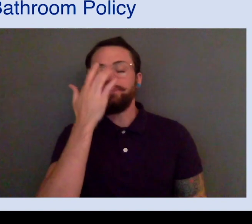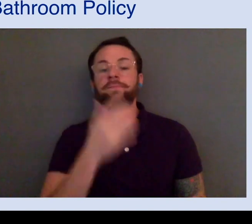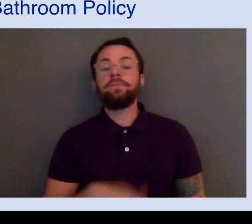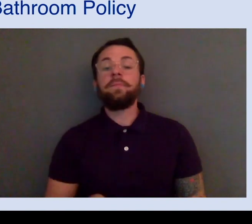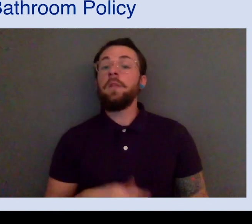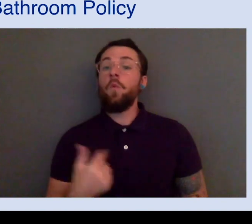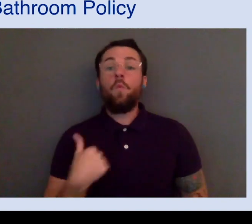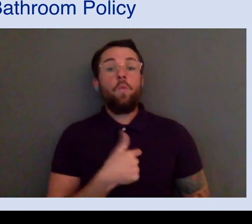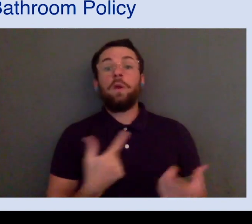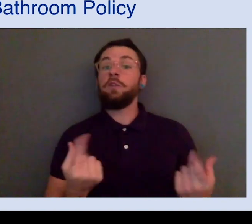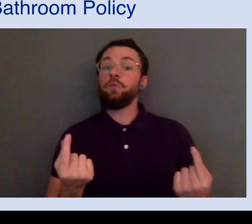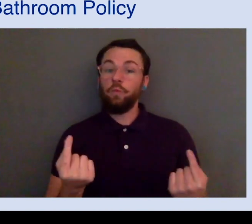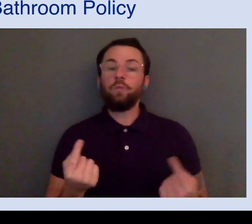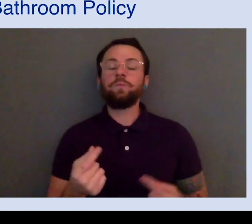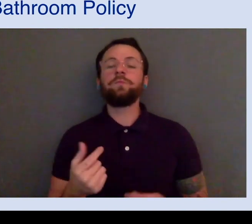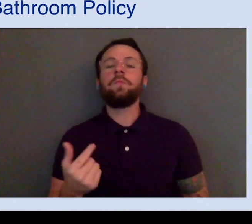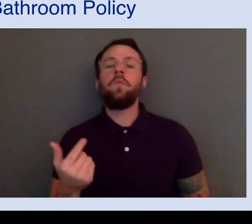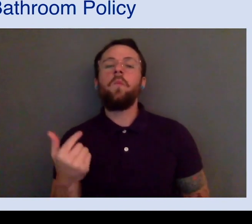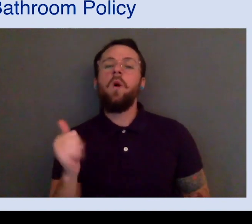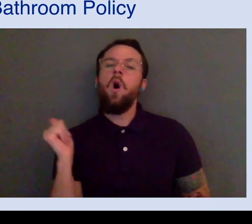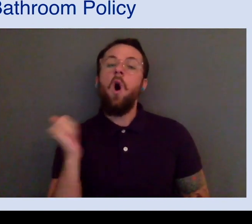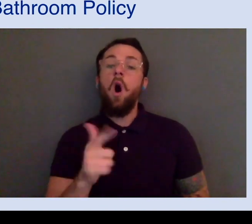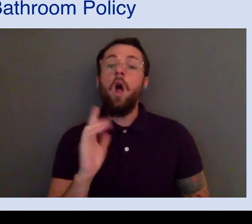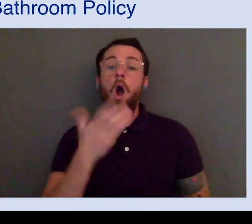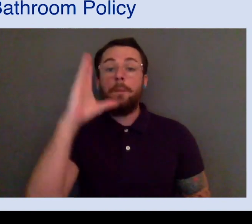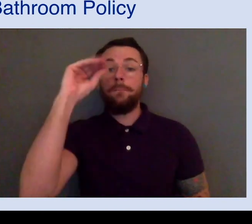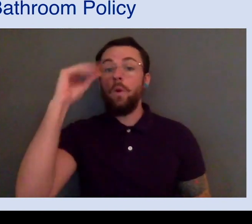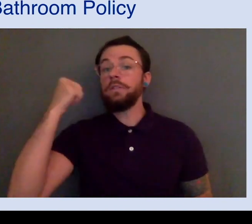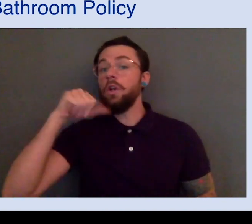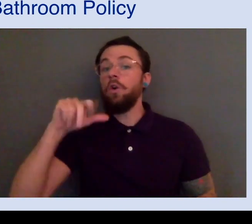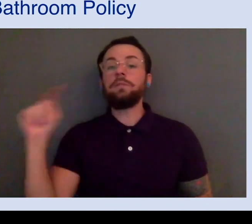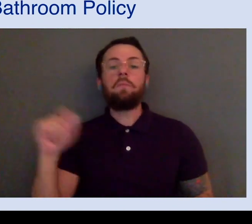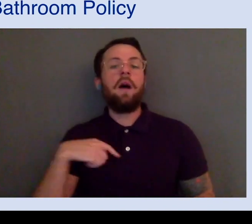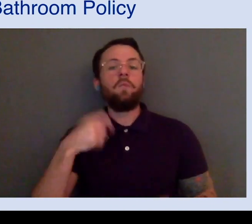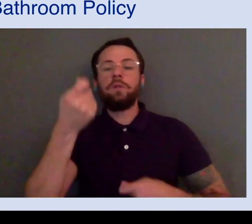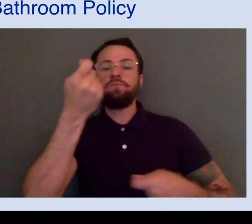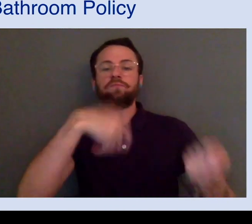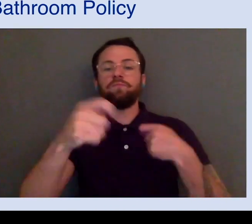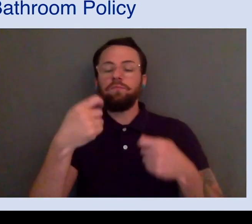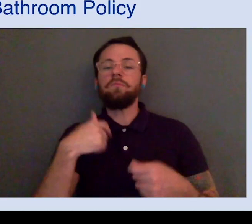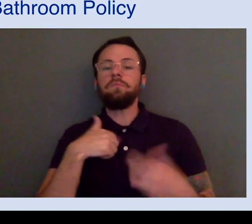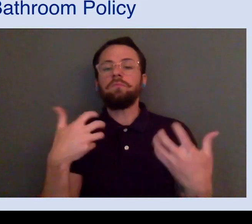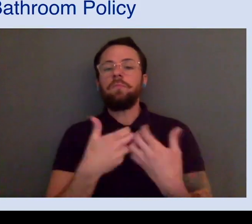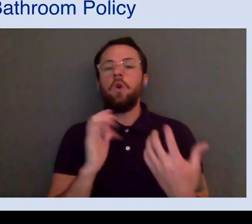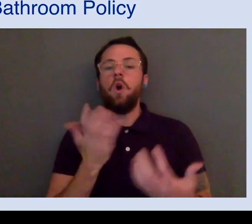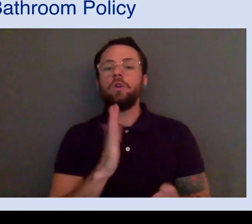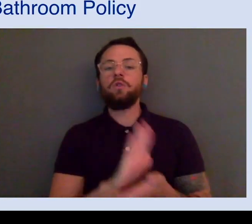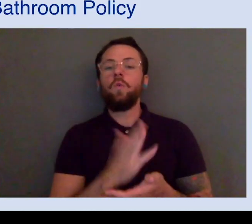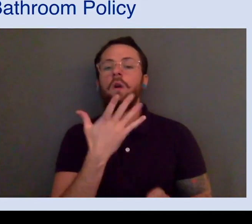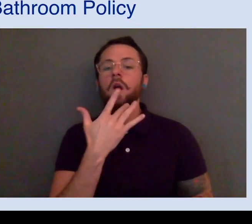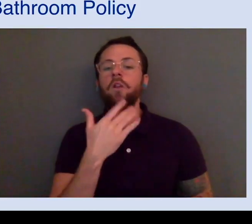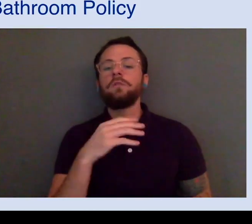It's an awesome idea and I hope your schools can follow suit.